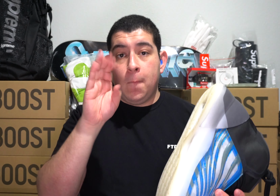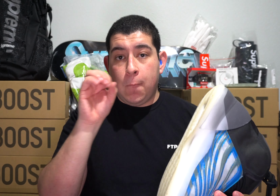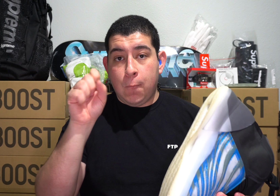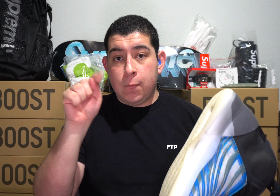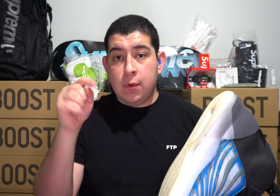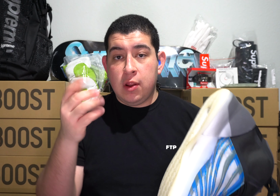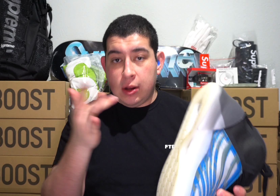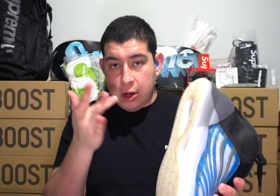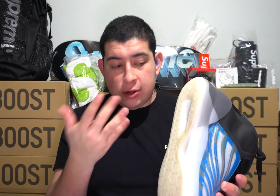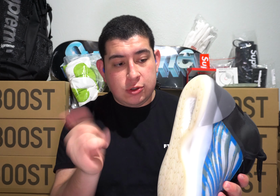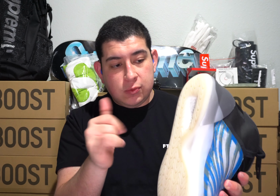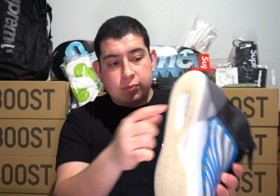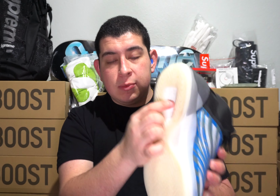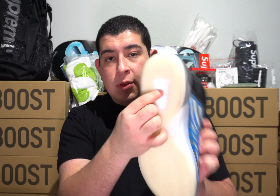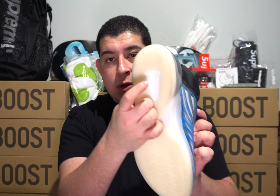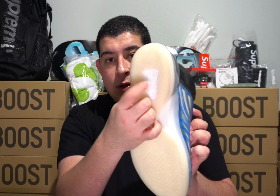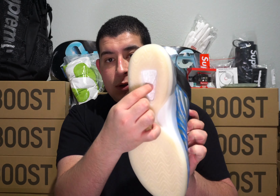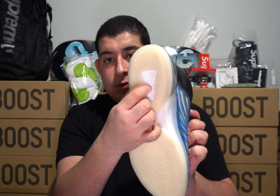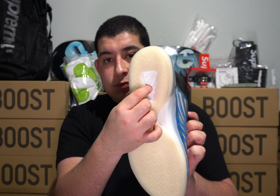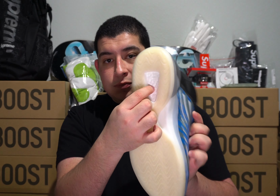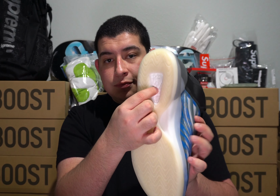Bottom have boost technology as well.